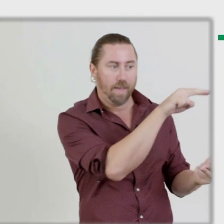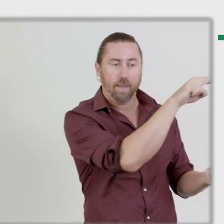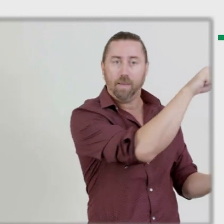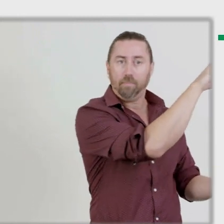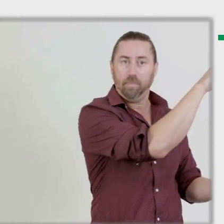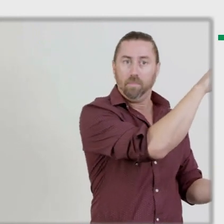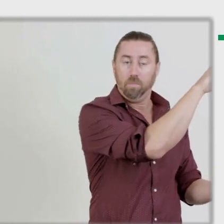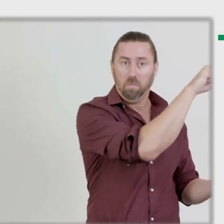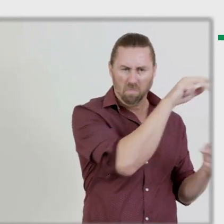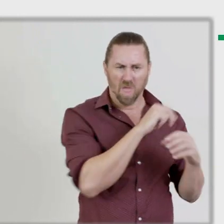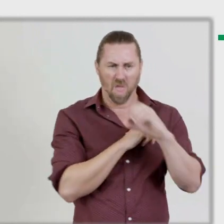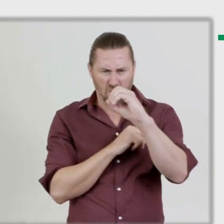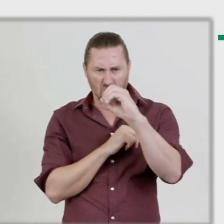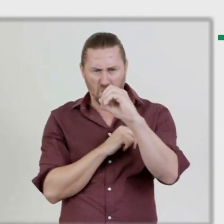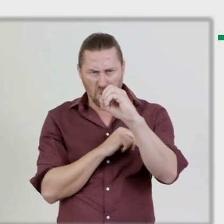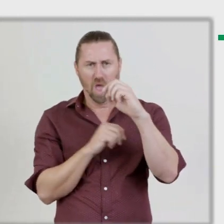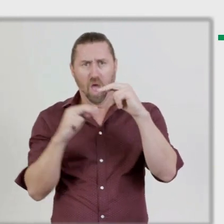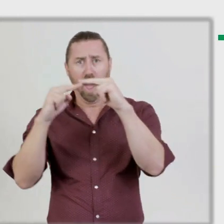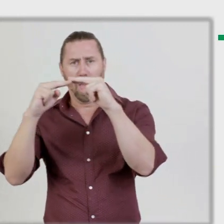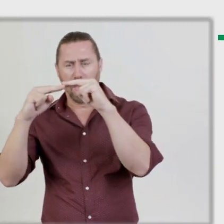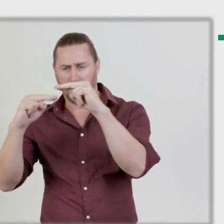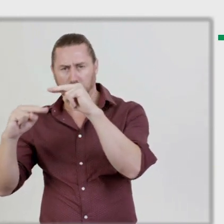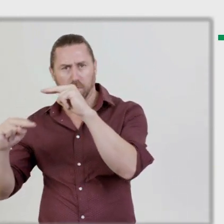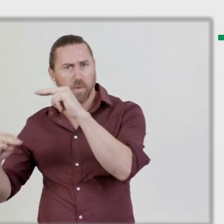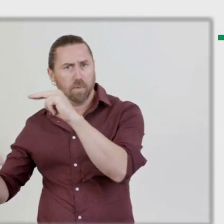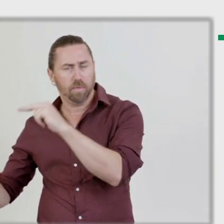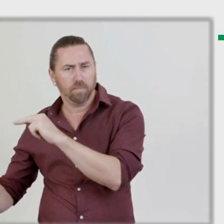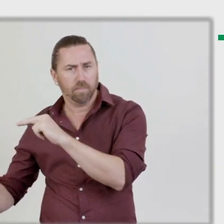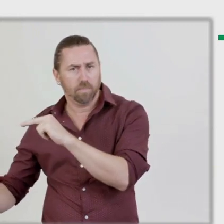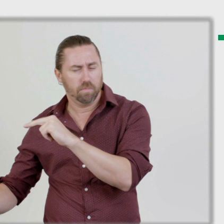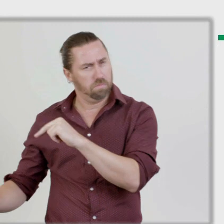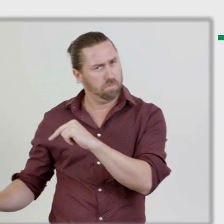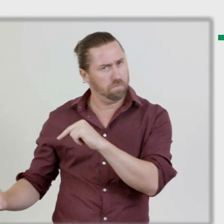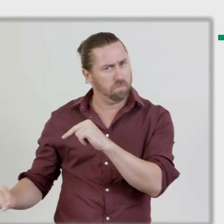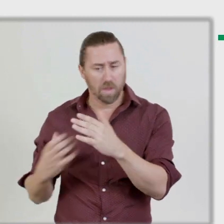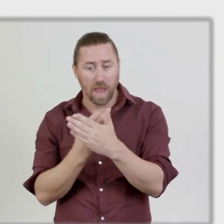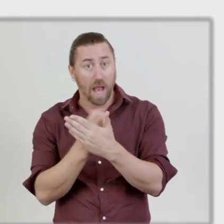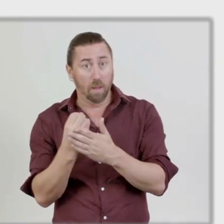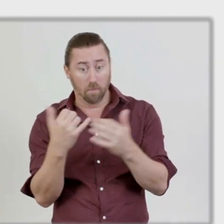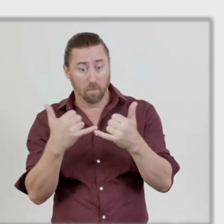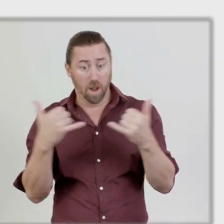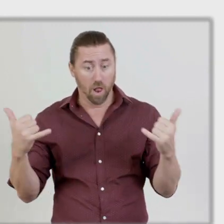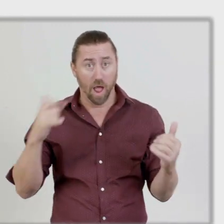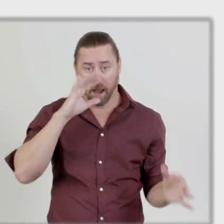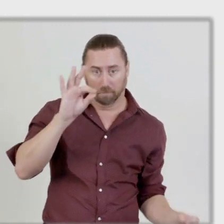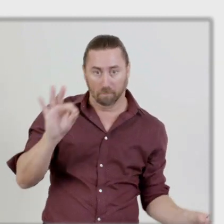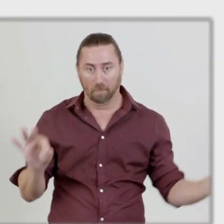and decrease as you move to the left. The number line can also be written vertically.